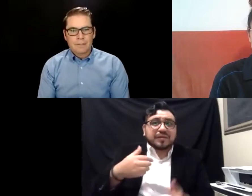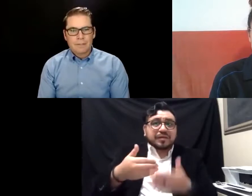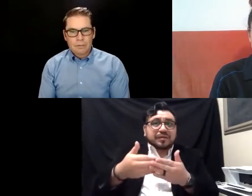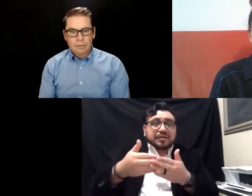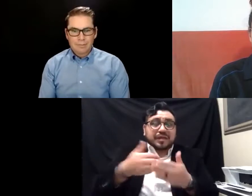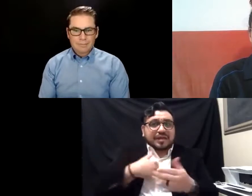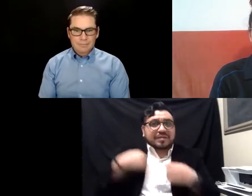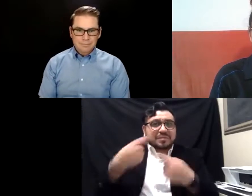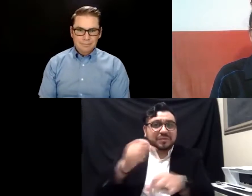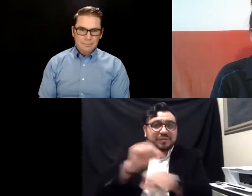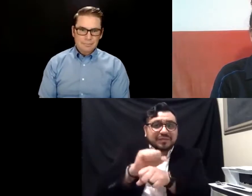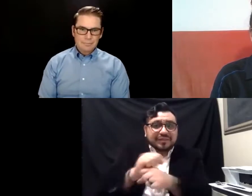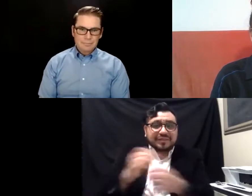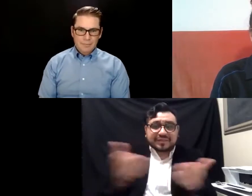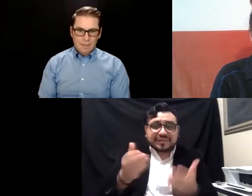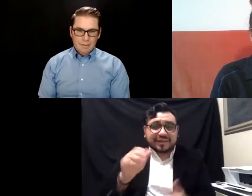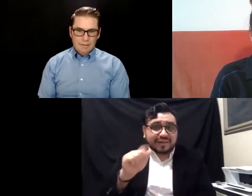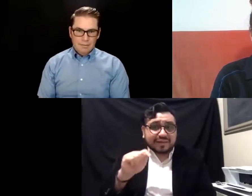[Ruiz] Sure.